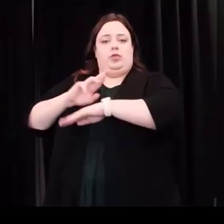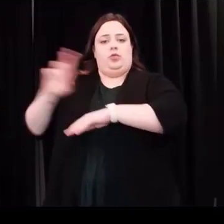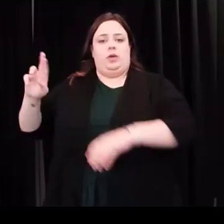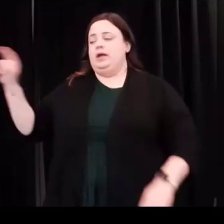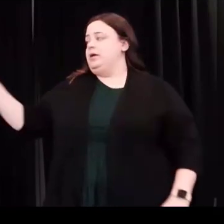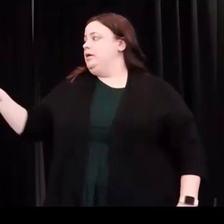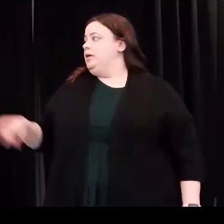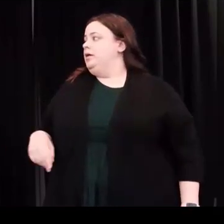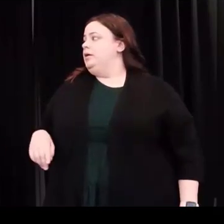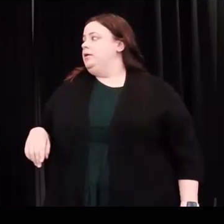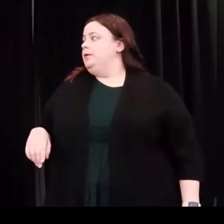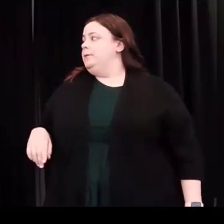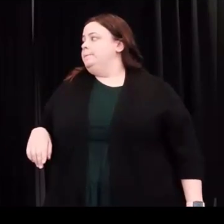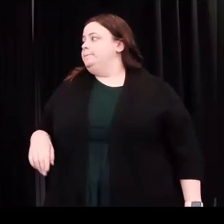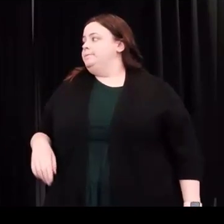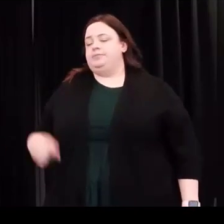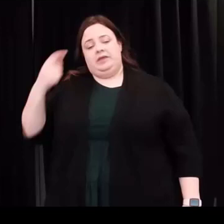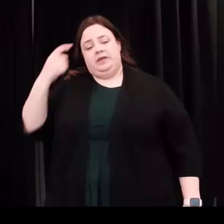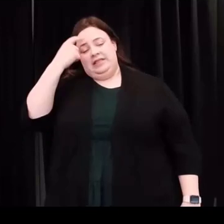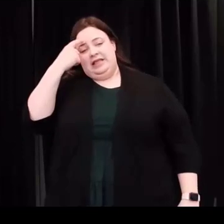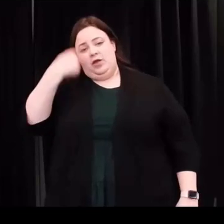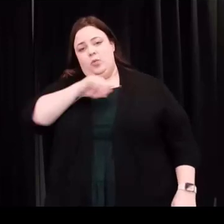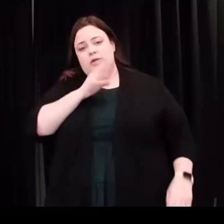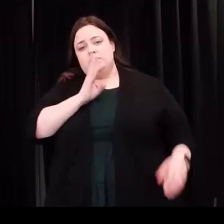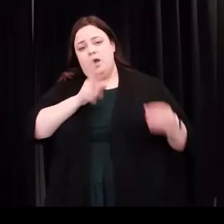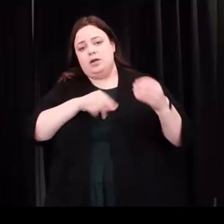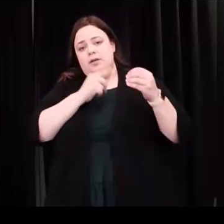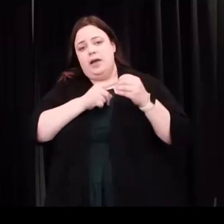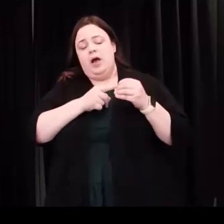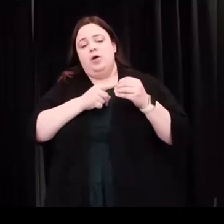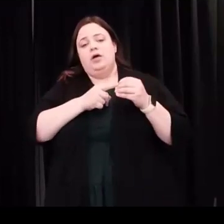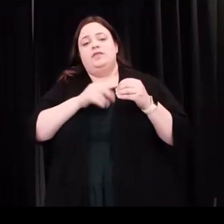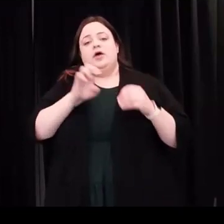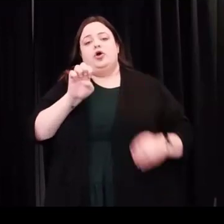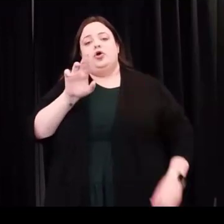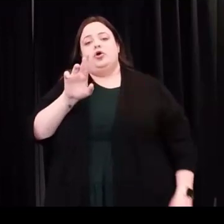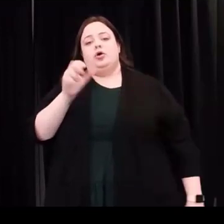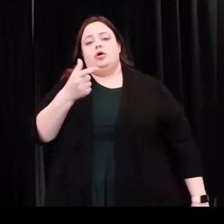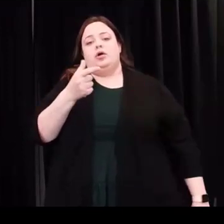I was just thinking that we've kind of talked, like, about the ergonomics. But I think with